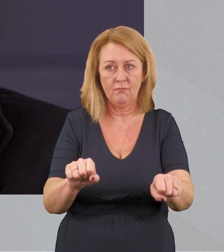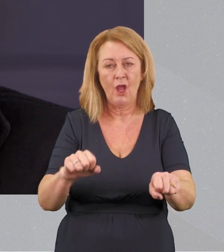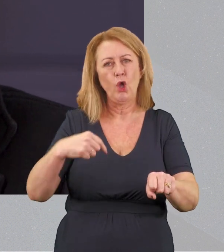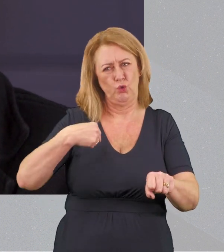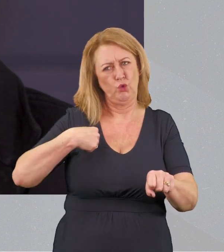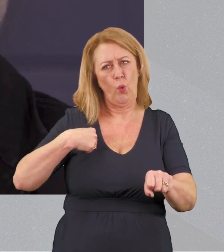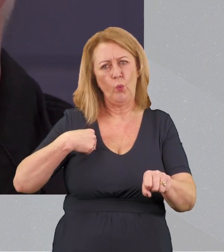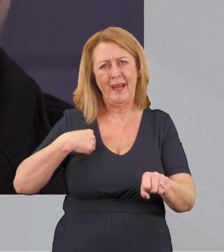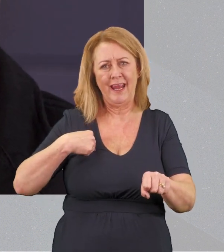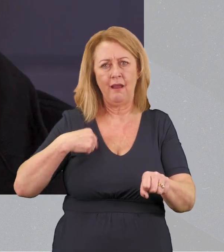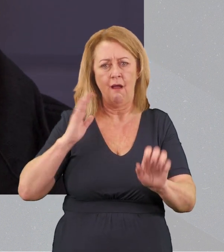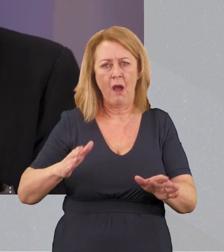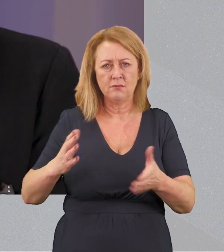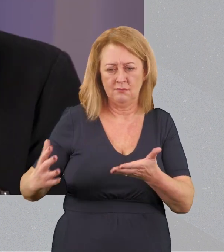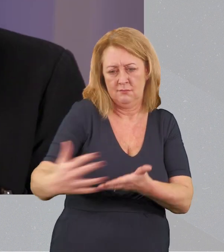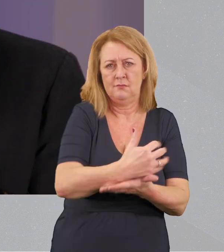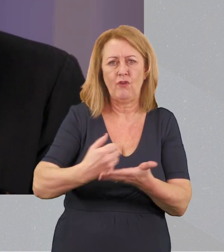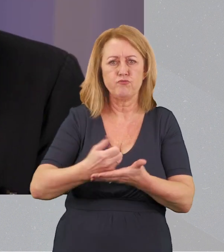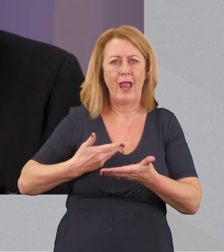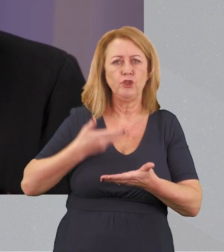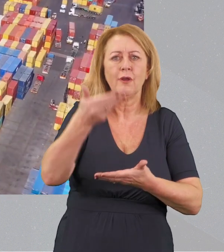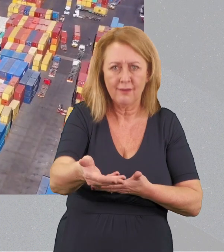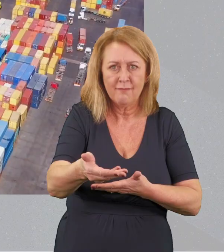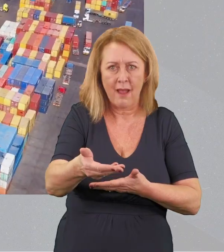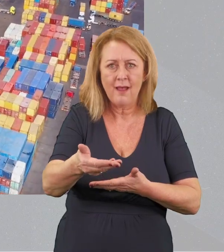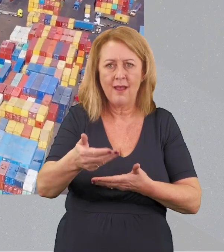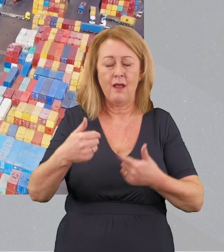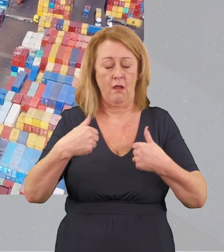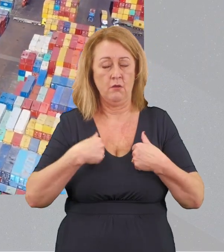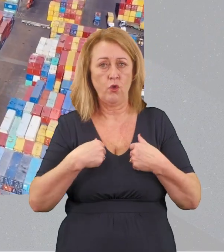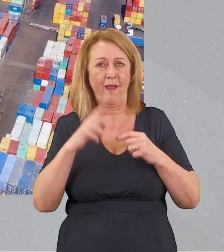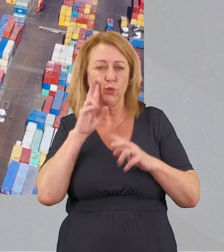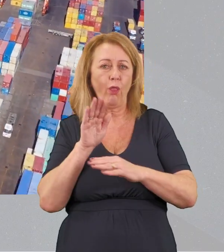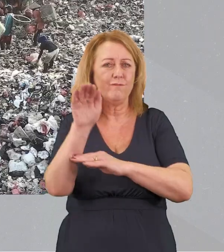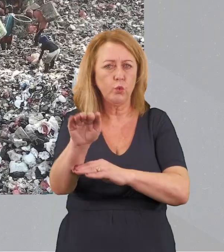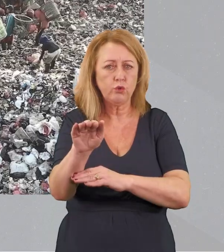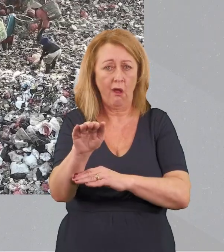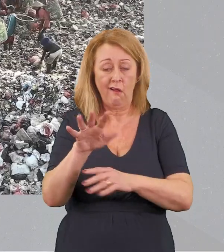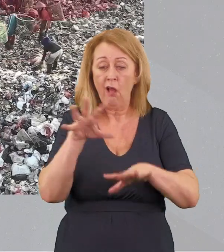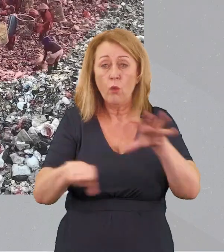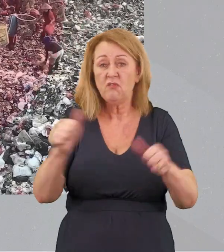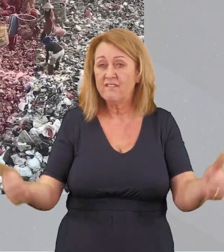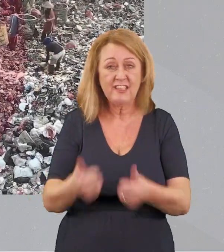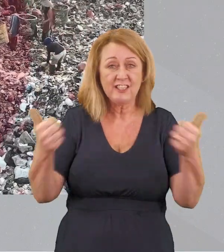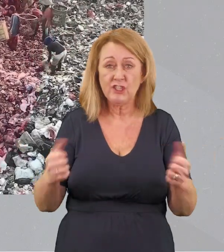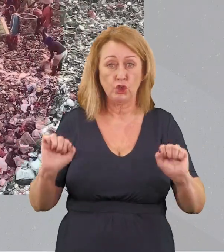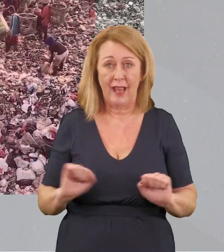So we owe reparations, but we also need to look to the future, because colonialism isn't over today.